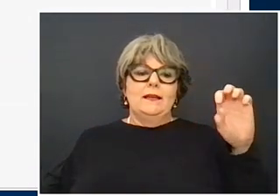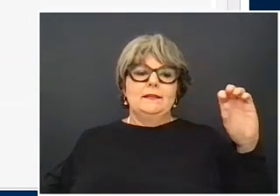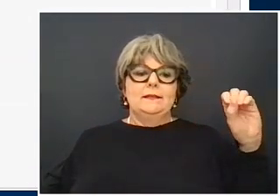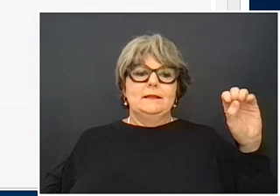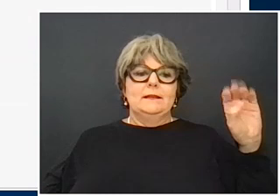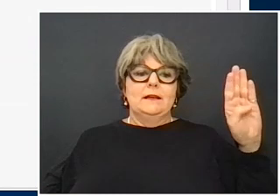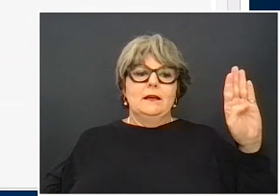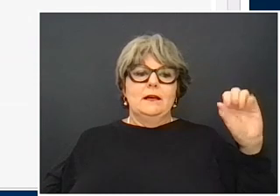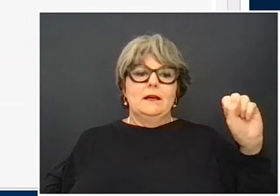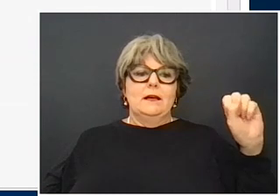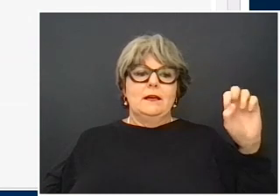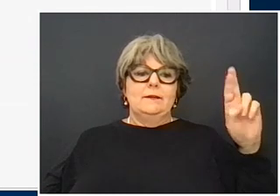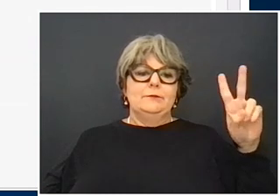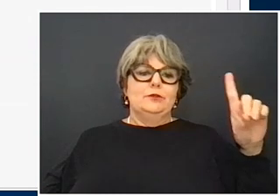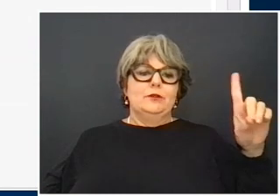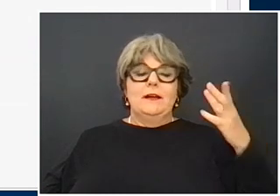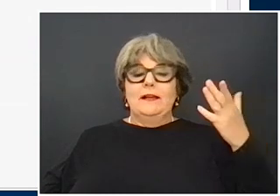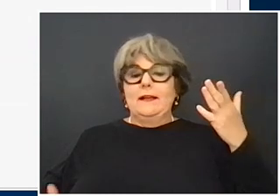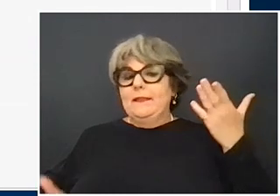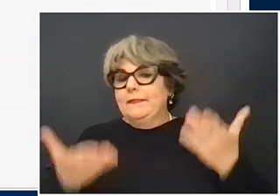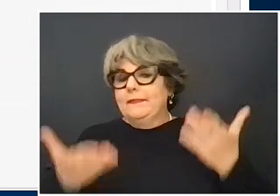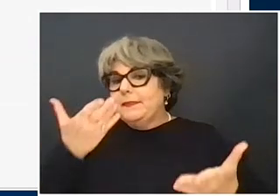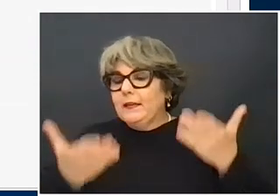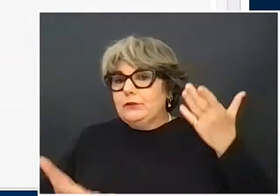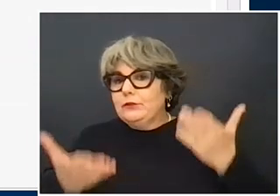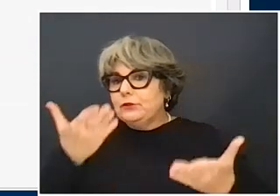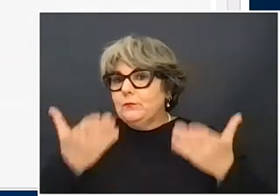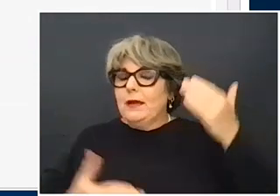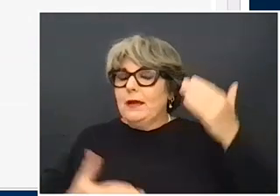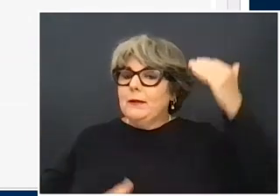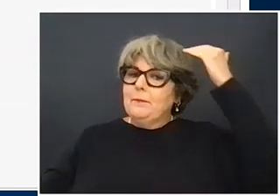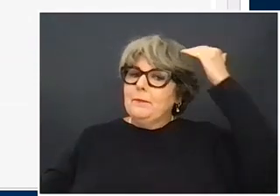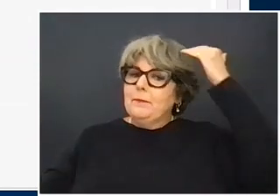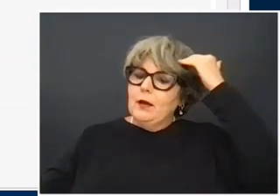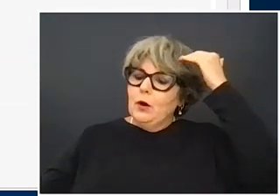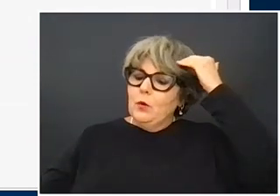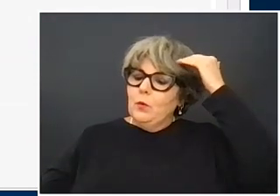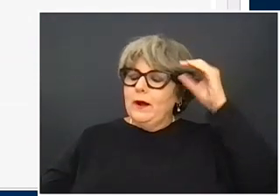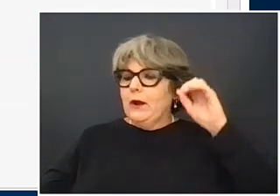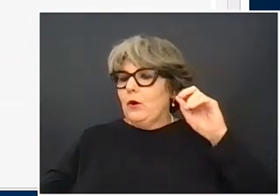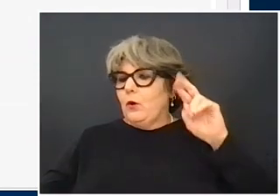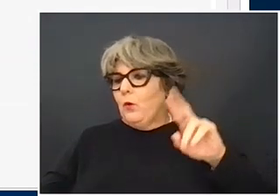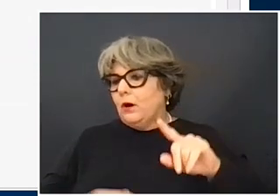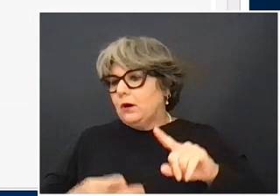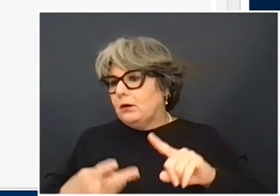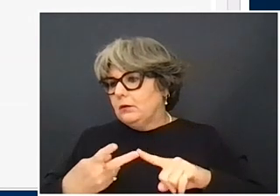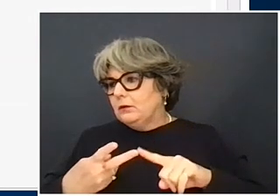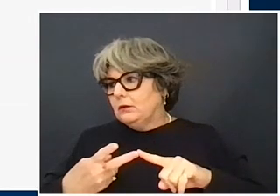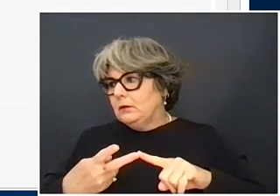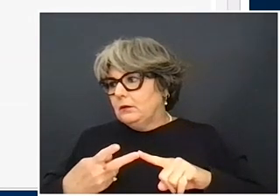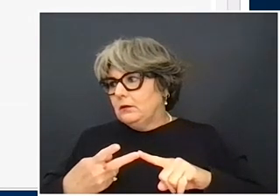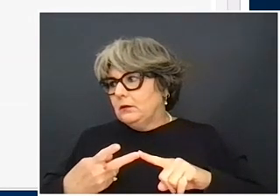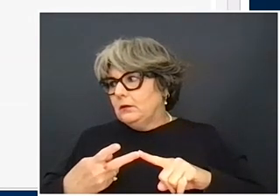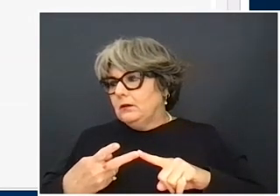things that you may be aware of or that-